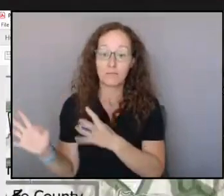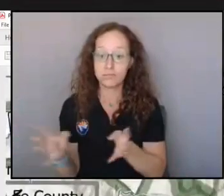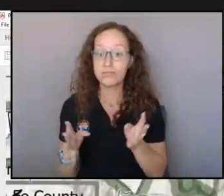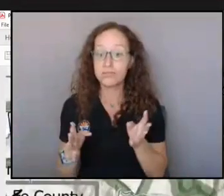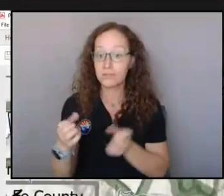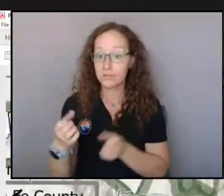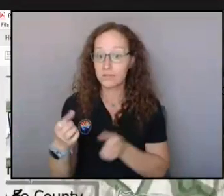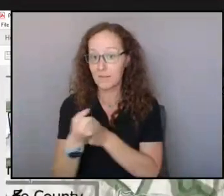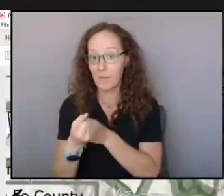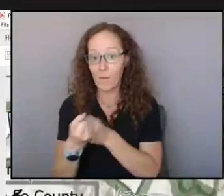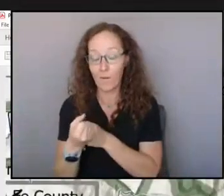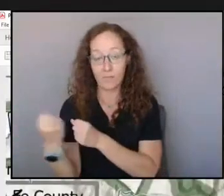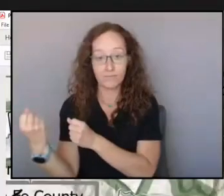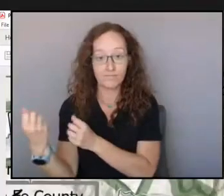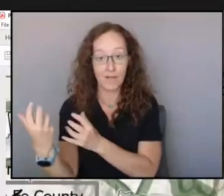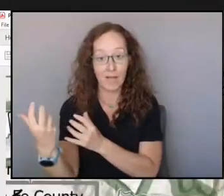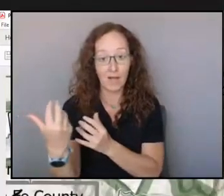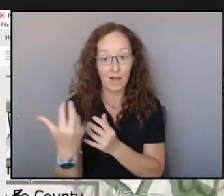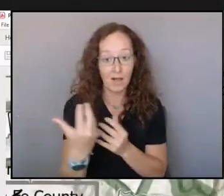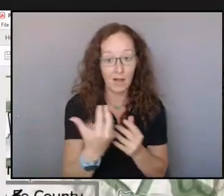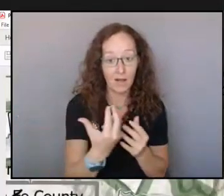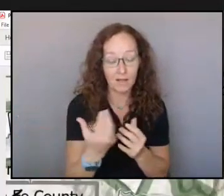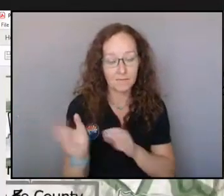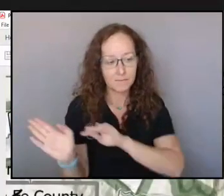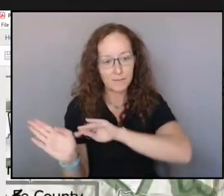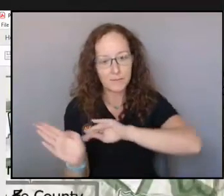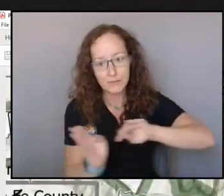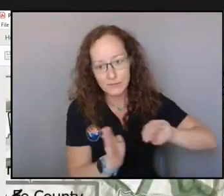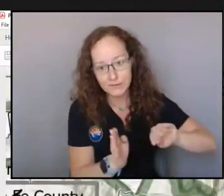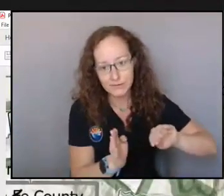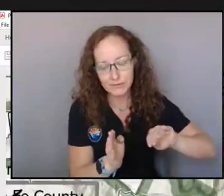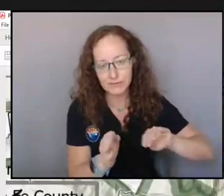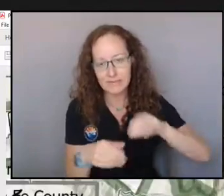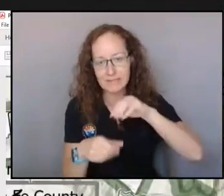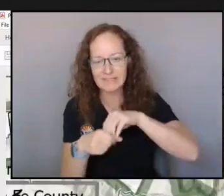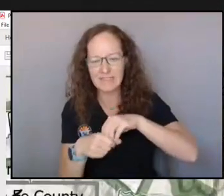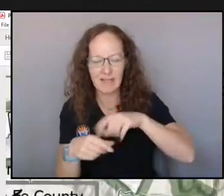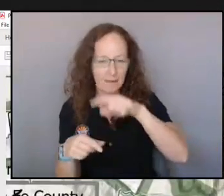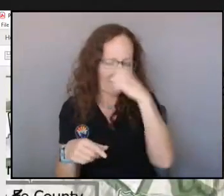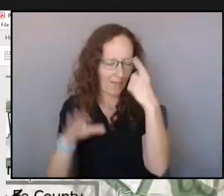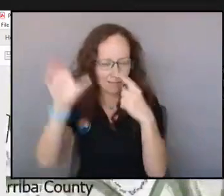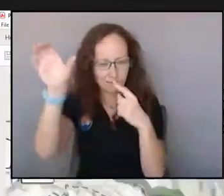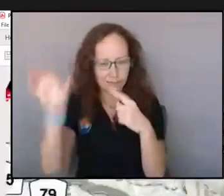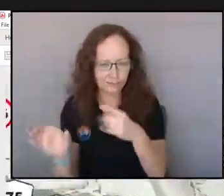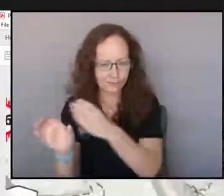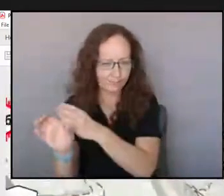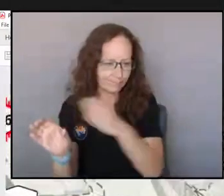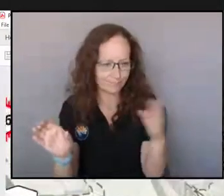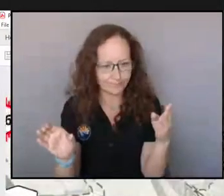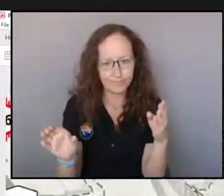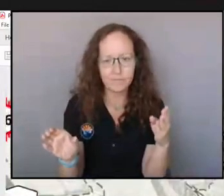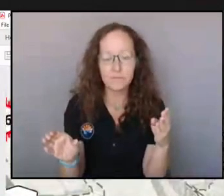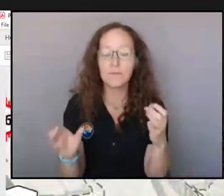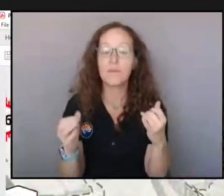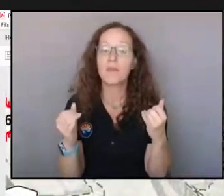THE BLACK AND NOT ALLOW IT TO SPREAD OUT. NOW IT HAS TO FIGHT AGAINST THE WIND TO MOVE TO THE WEST.